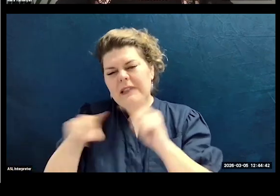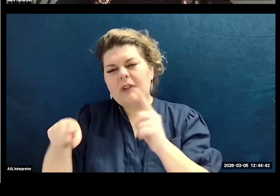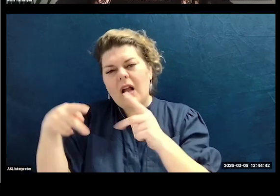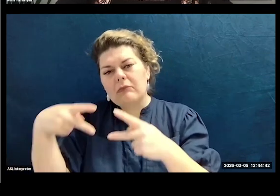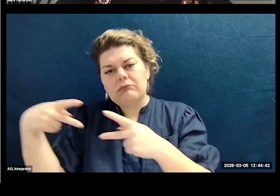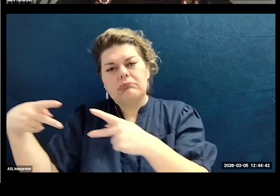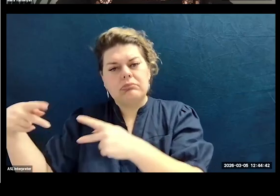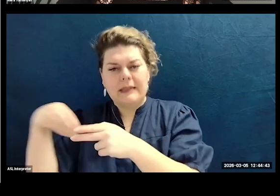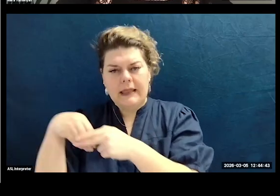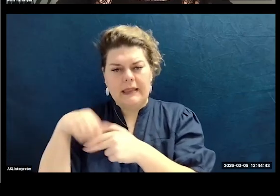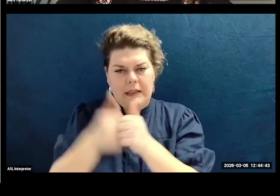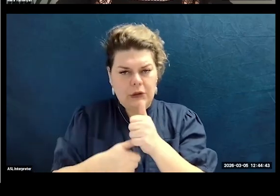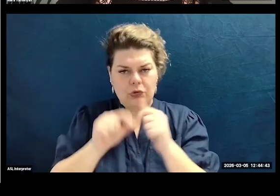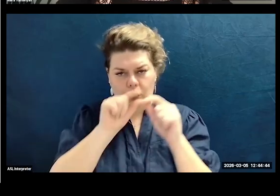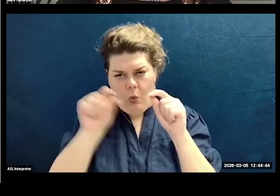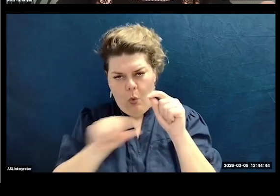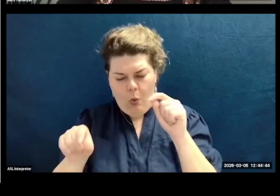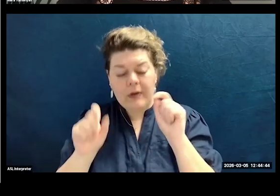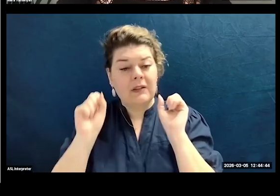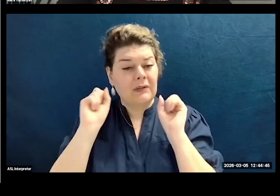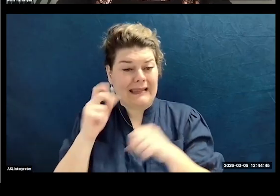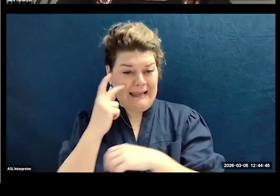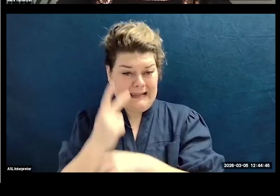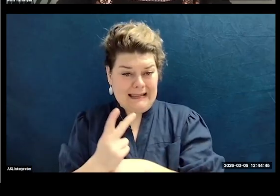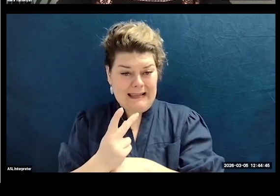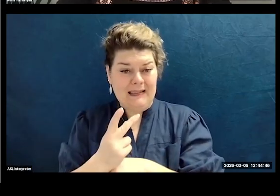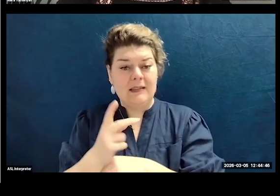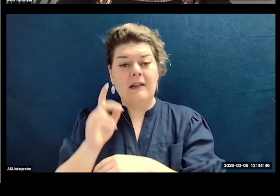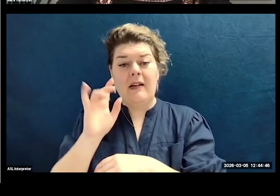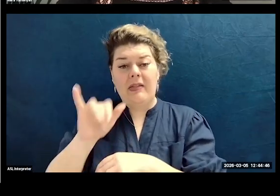You can see table data, TD,